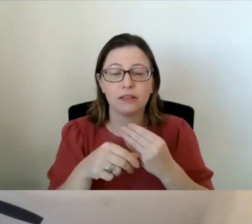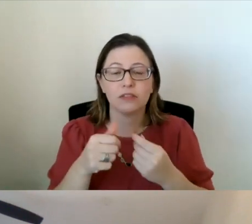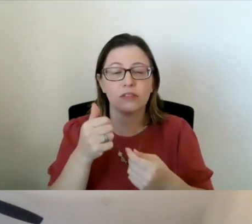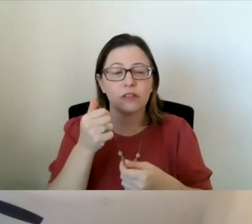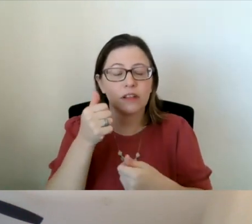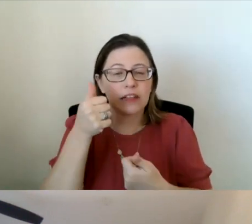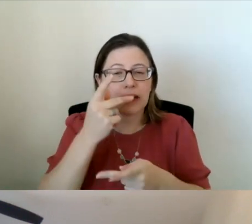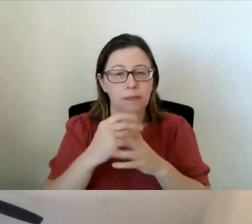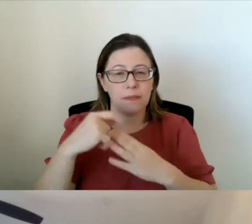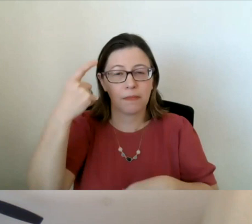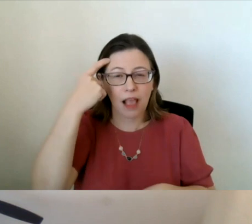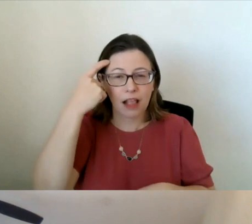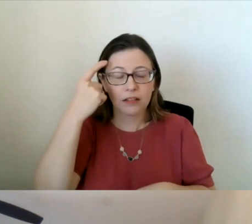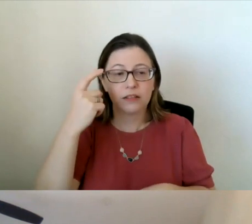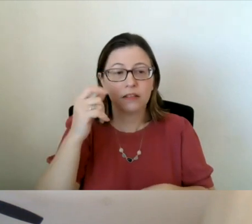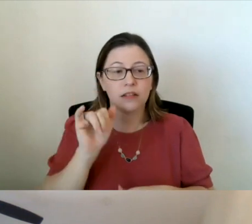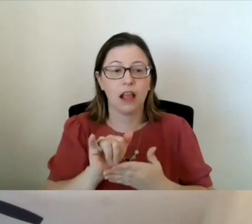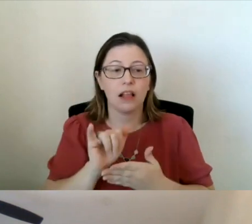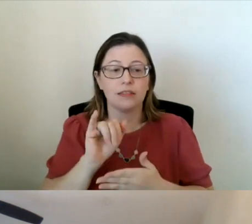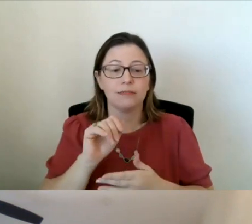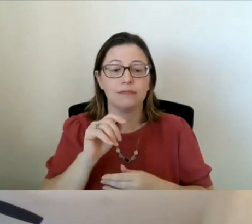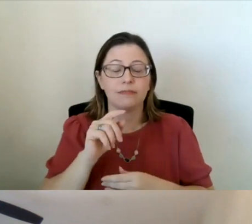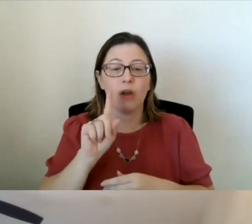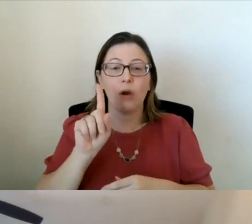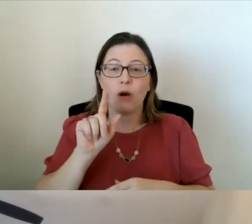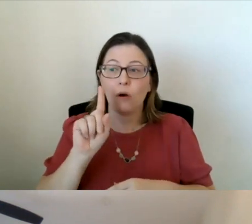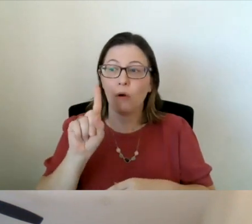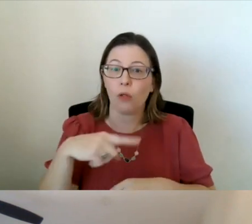And one thing I would like to add is just to keep in mind that: